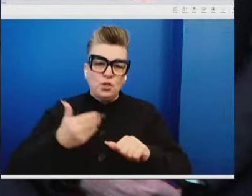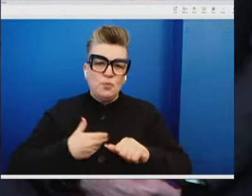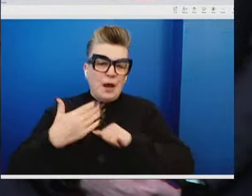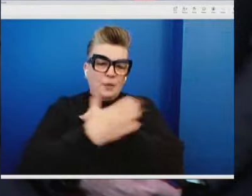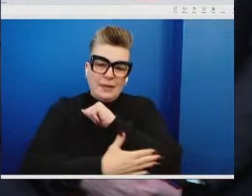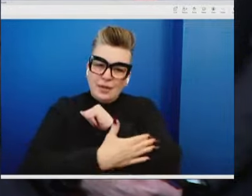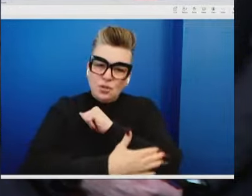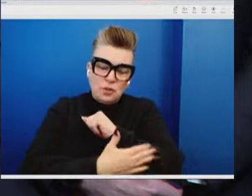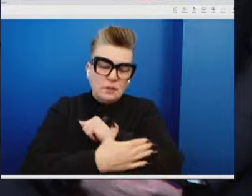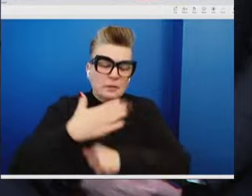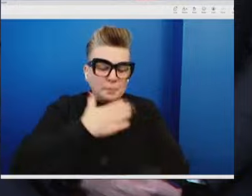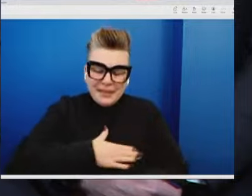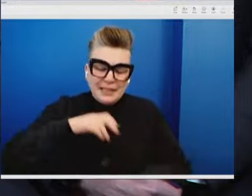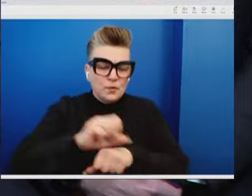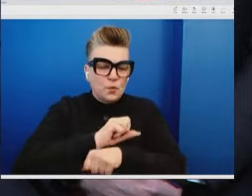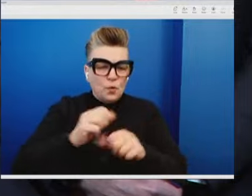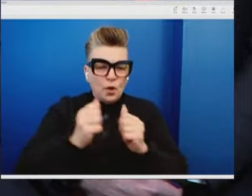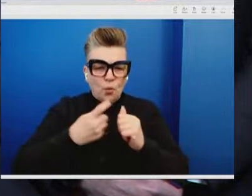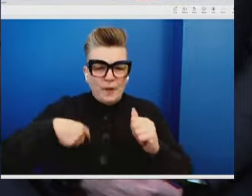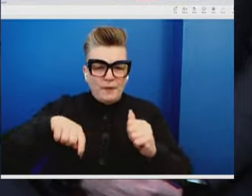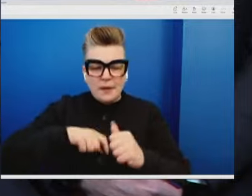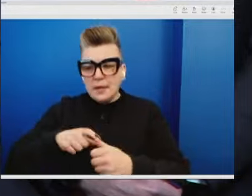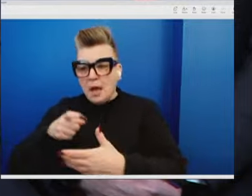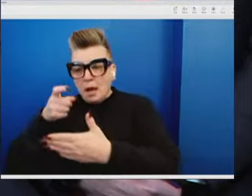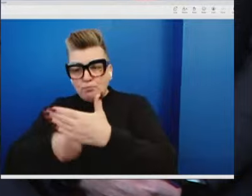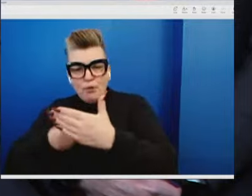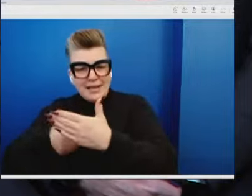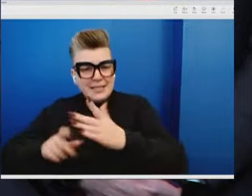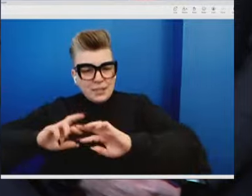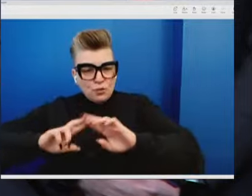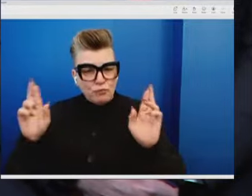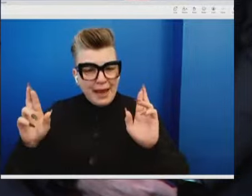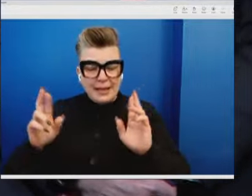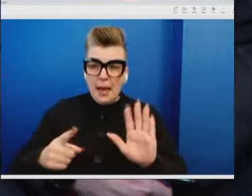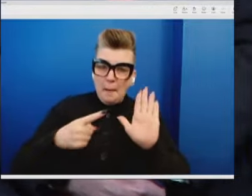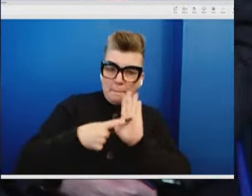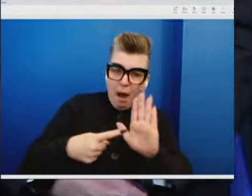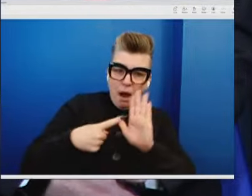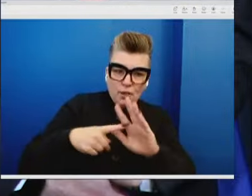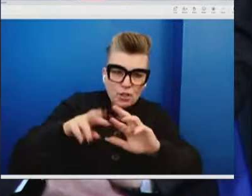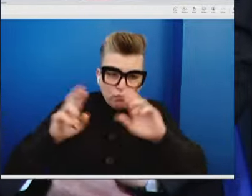You got models crafted. You have got companies who have been willing to work with us to provide